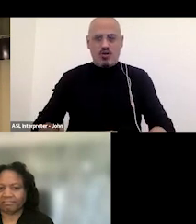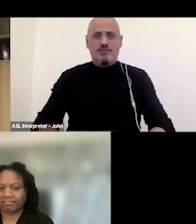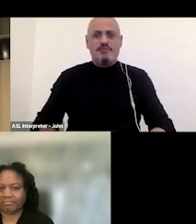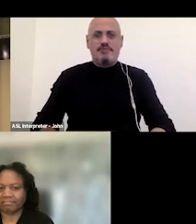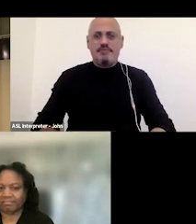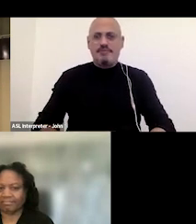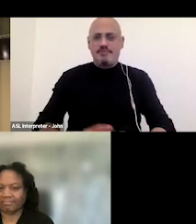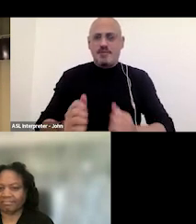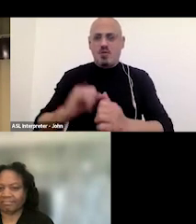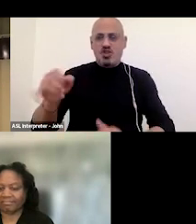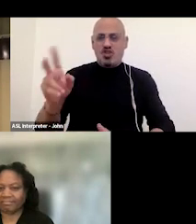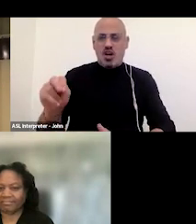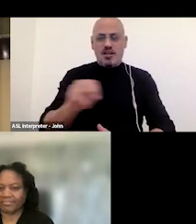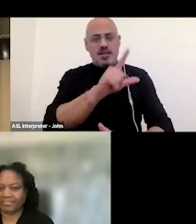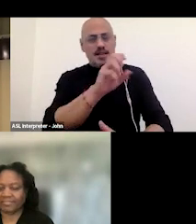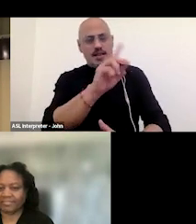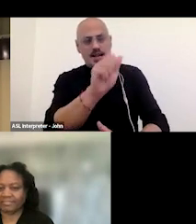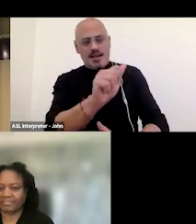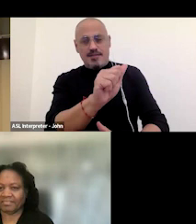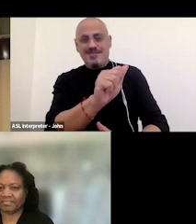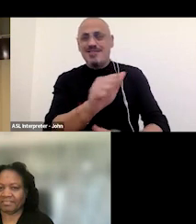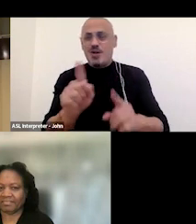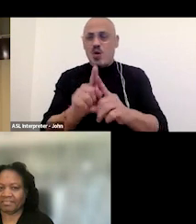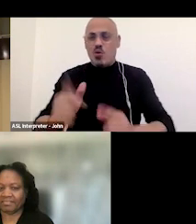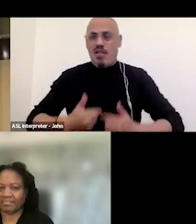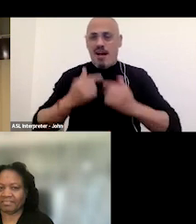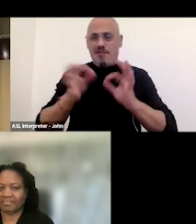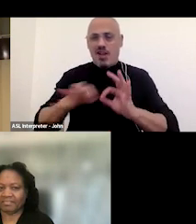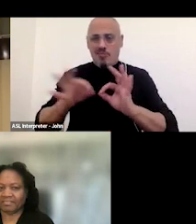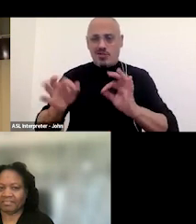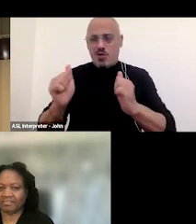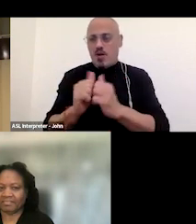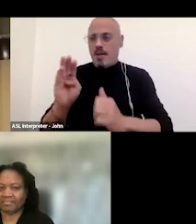you know, with John and Linda, as well as live captioning with Becky today